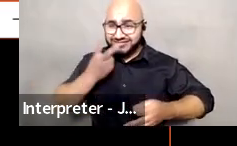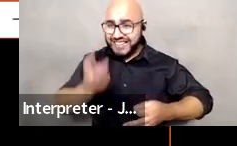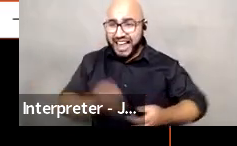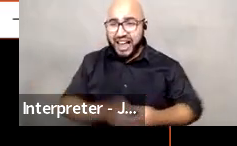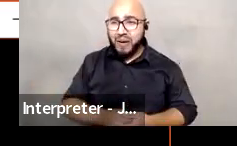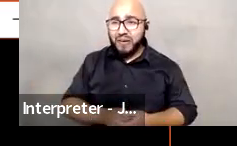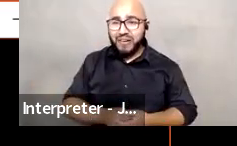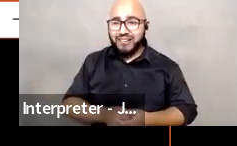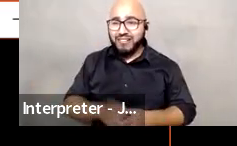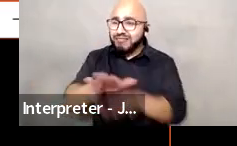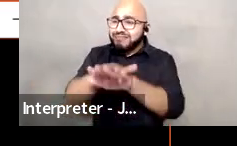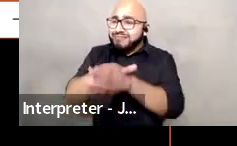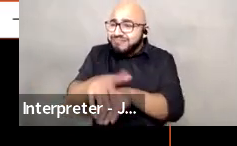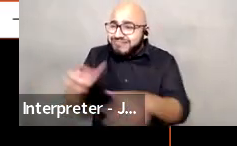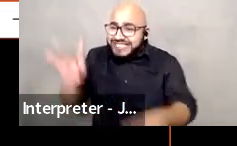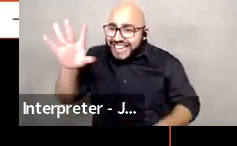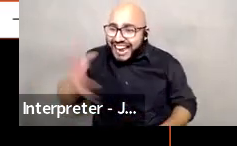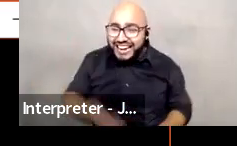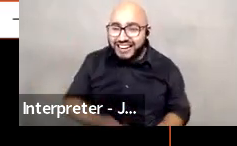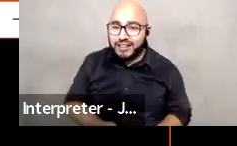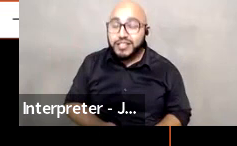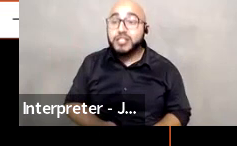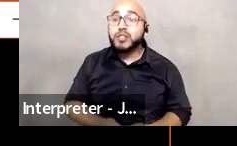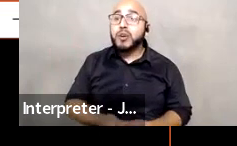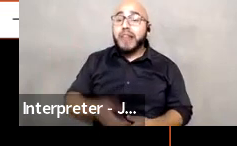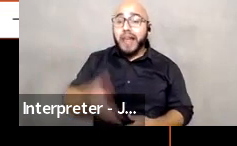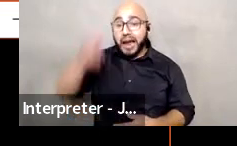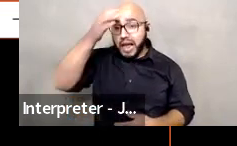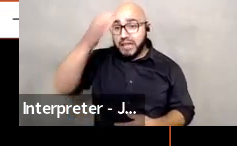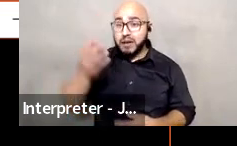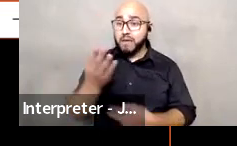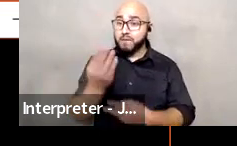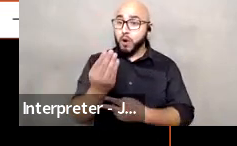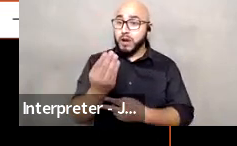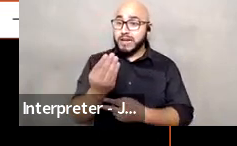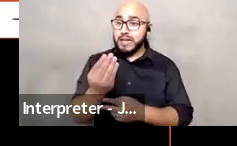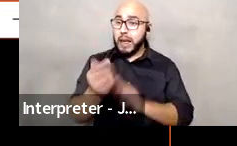So the idea of the 14th Amendment. Not being able to protect.